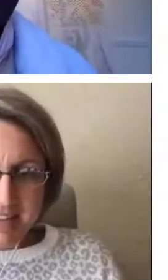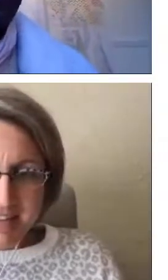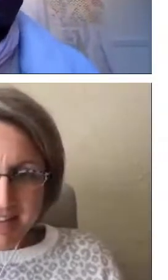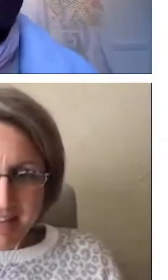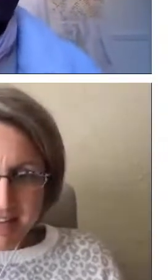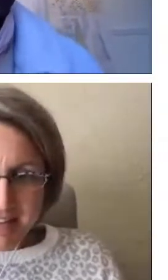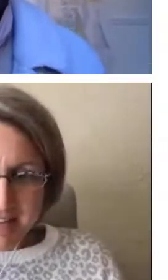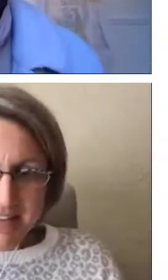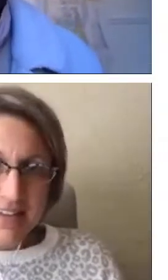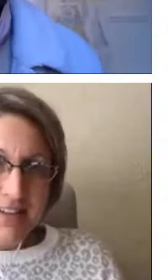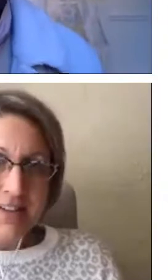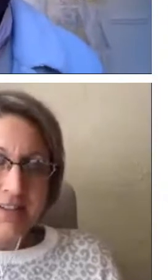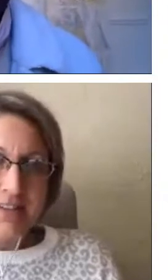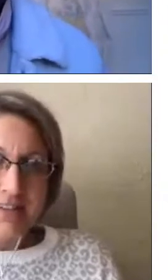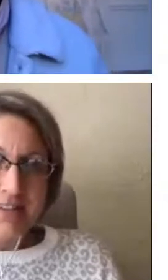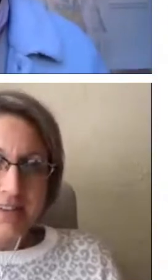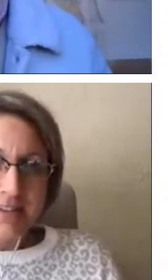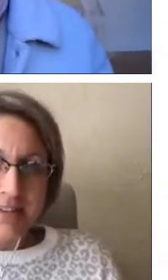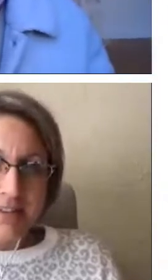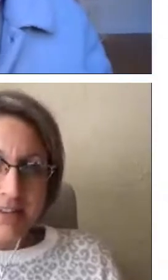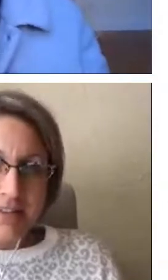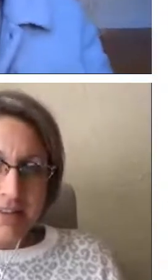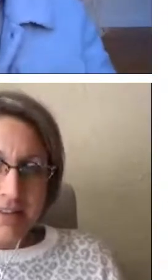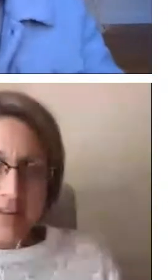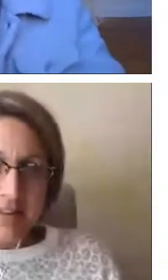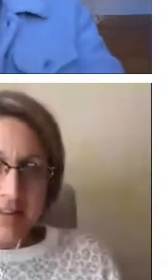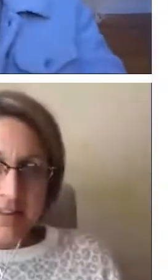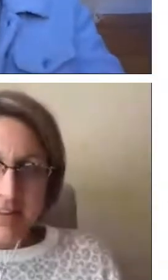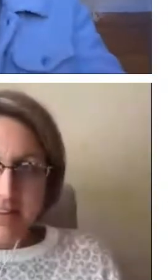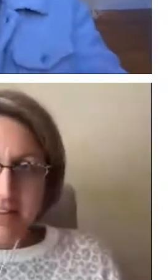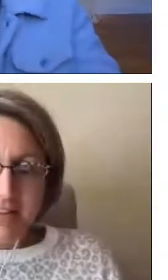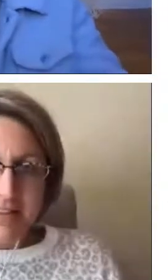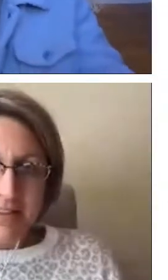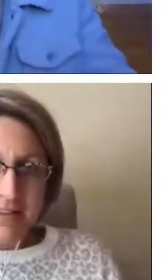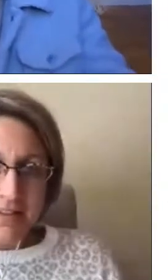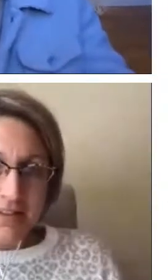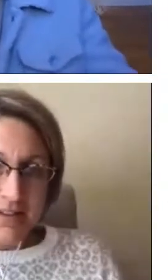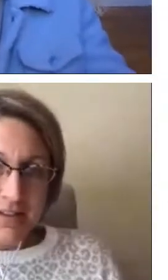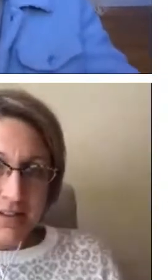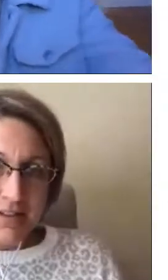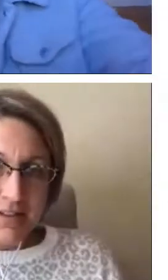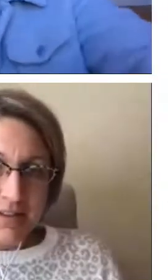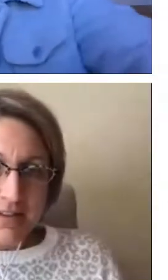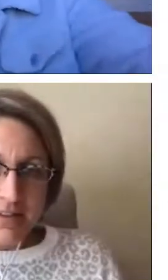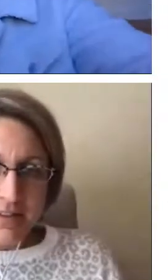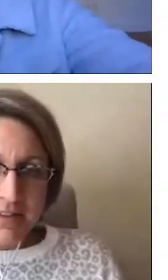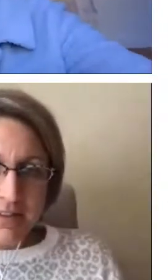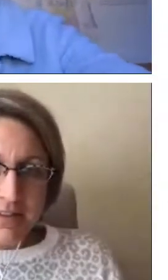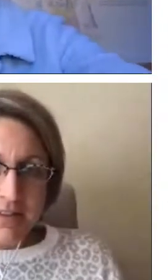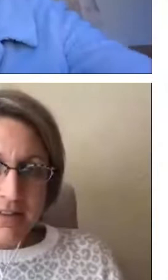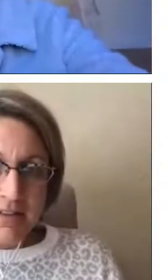There have been wonderful questions and conversations going on throughout the presentation.